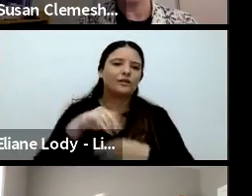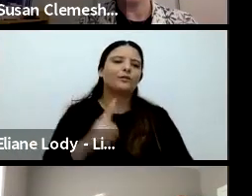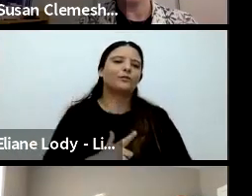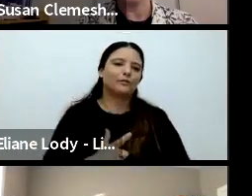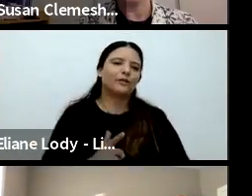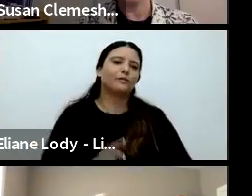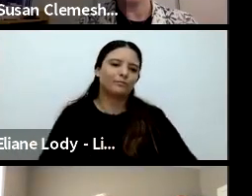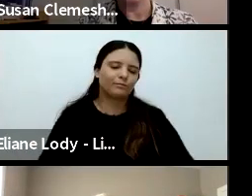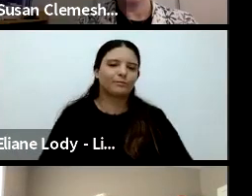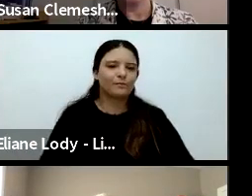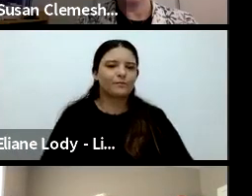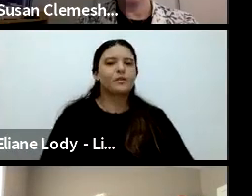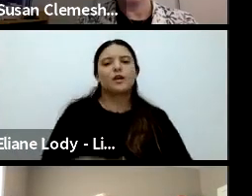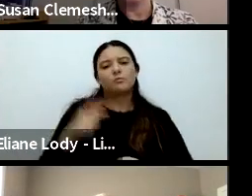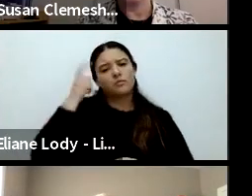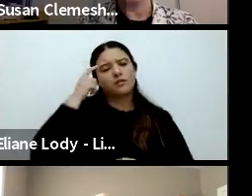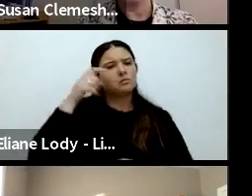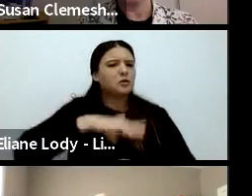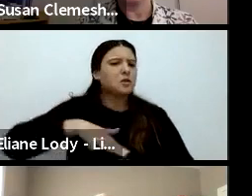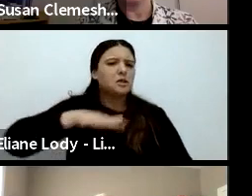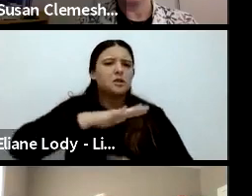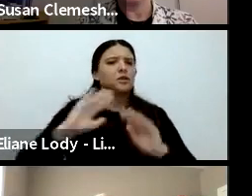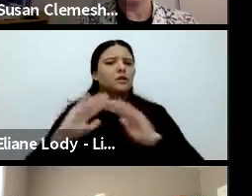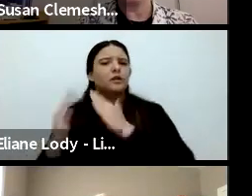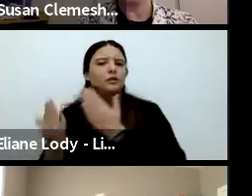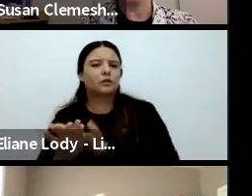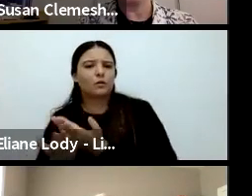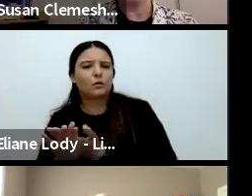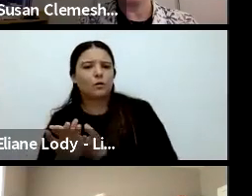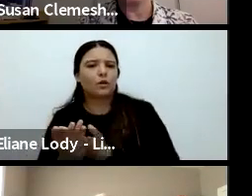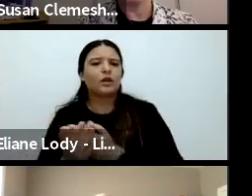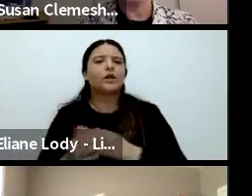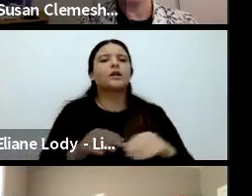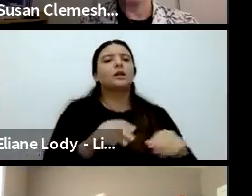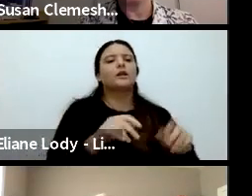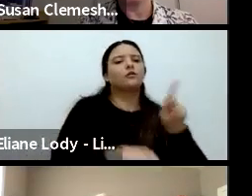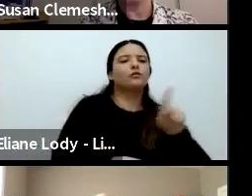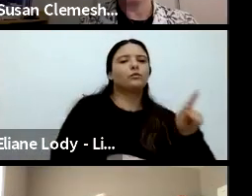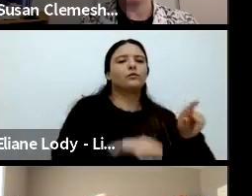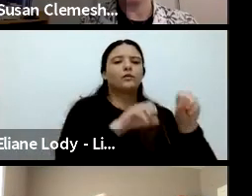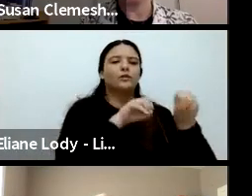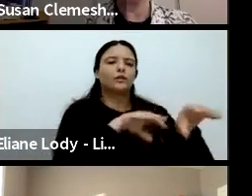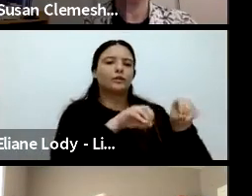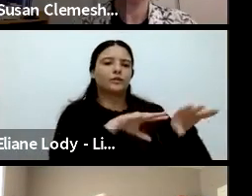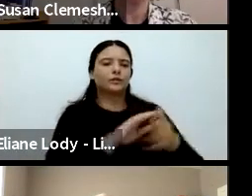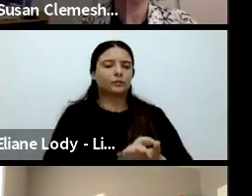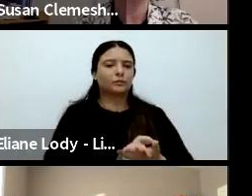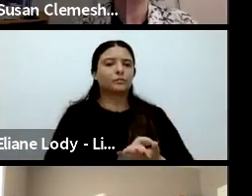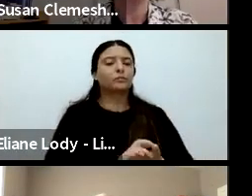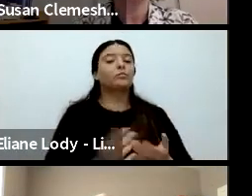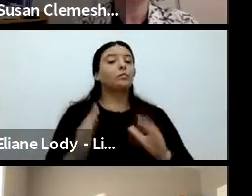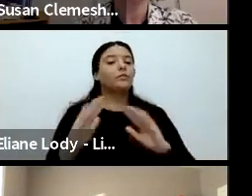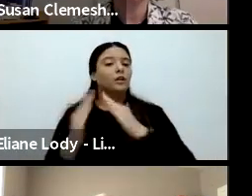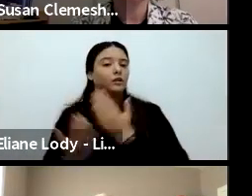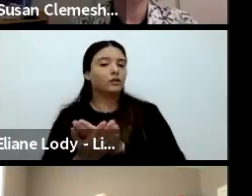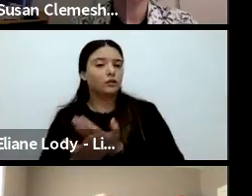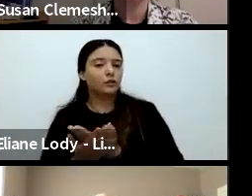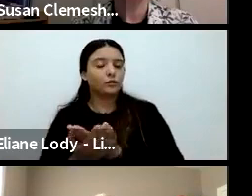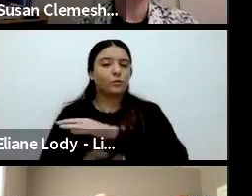broadly speaking, and colleges of education, broadly speaking, is of education, broadly speaking, is that they value different things. And the fact is the school And the fact is the schools are the ones who get to decide who